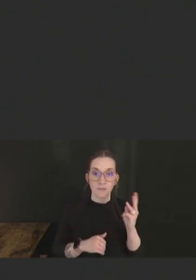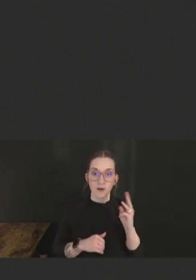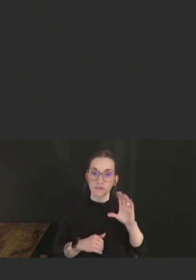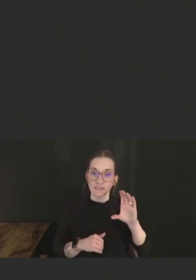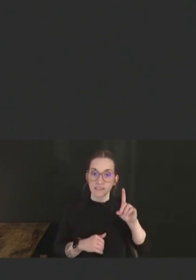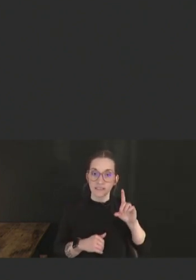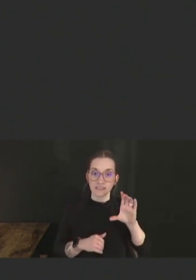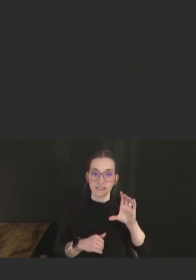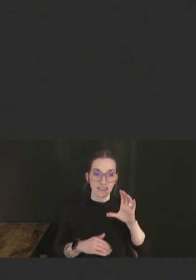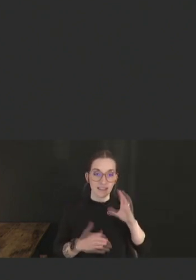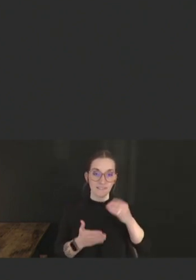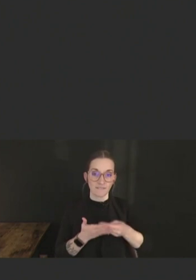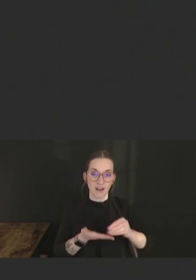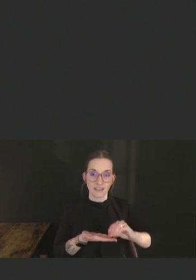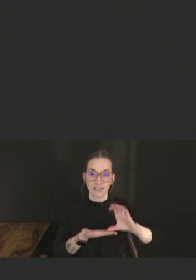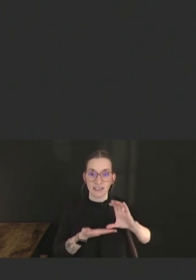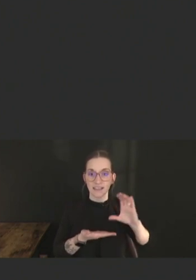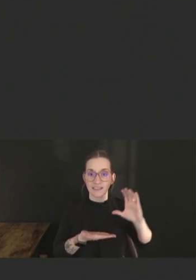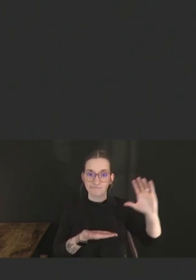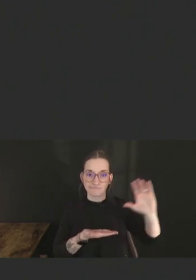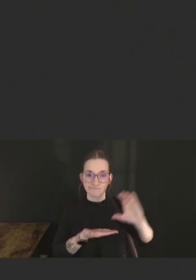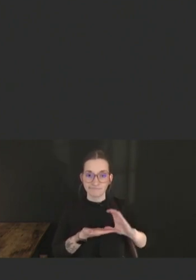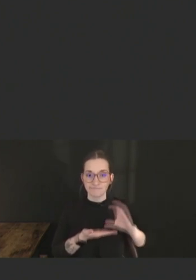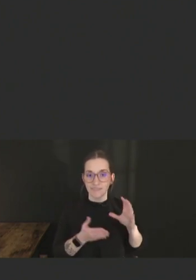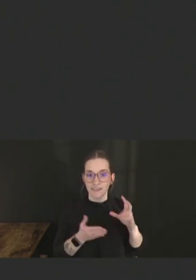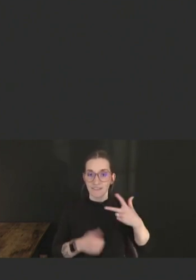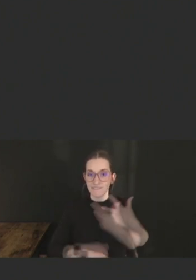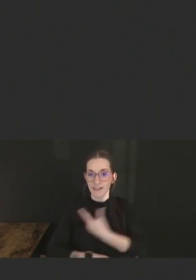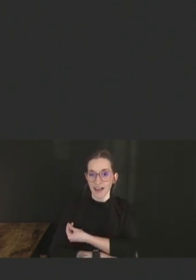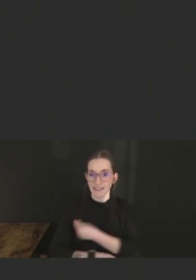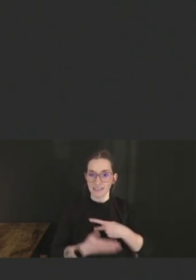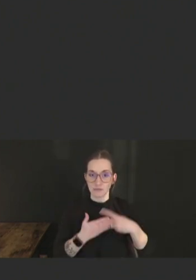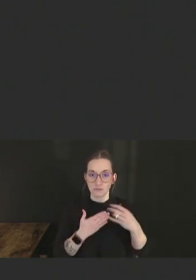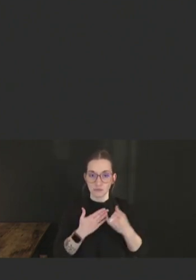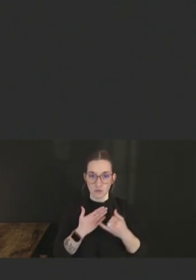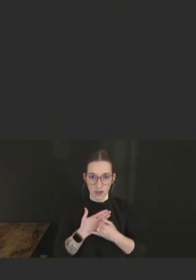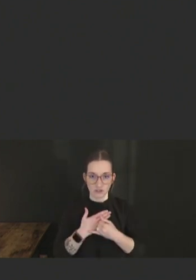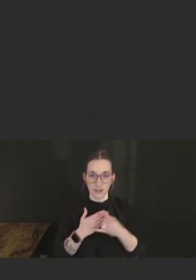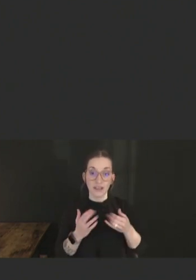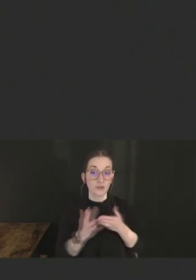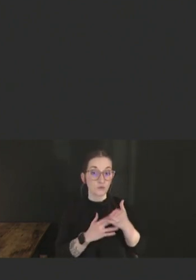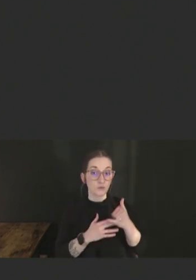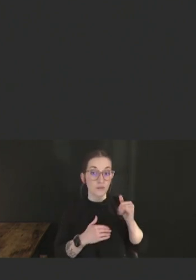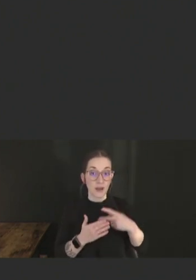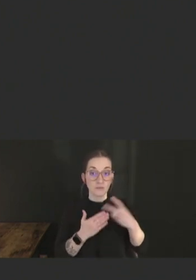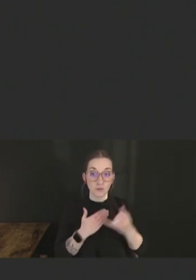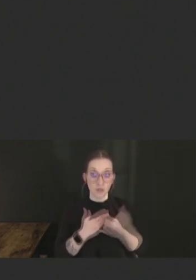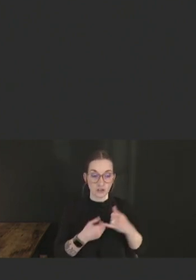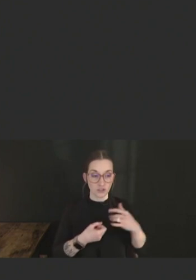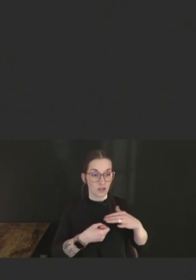And through these projects, local health departments are receiving funding to conduct CDC's Rapid